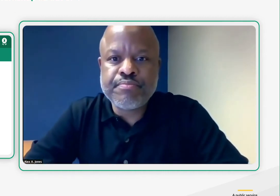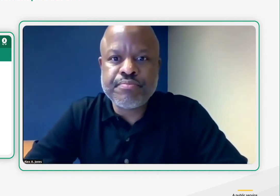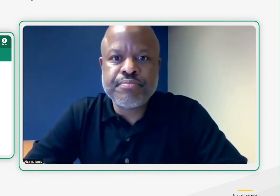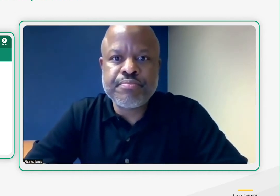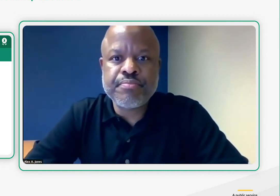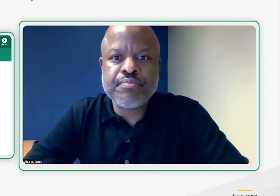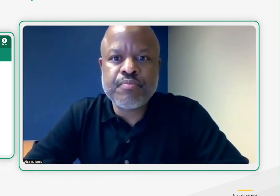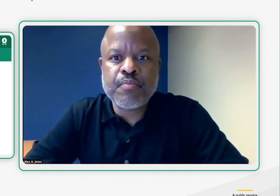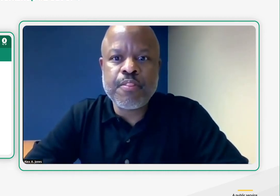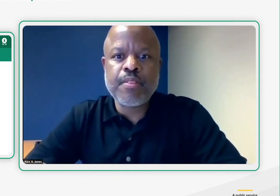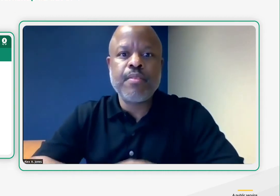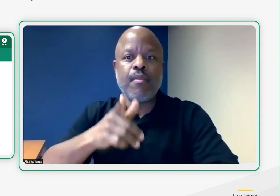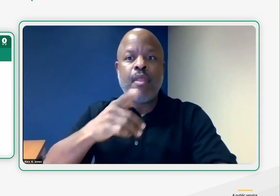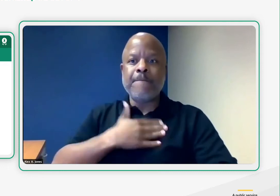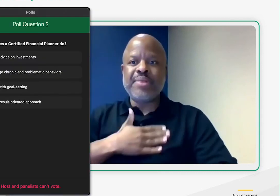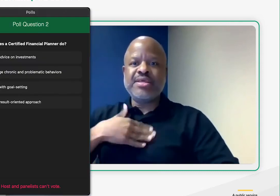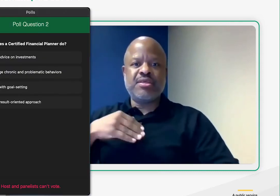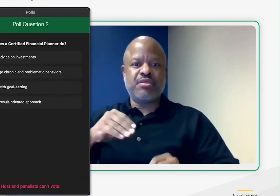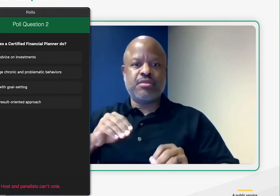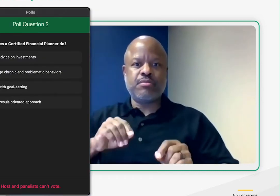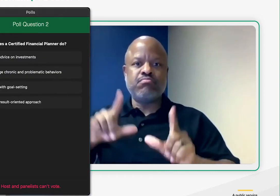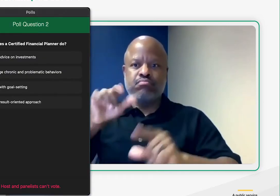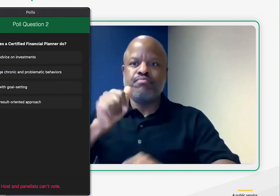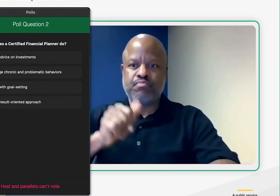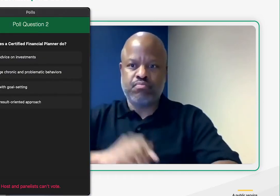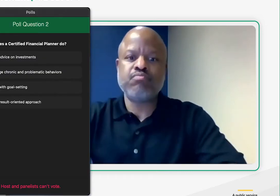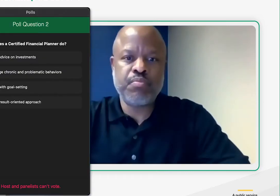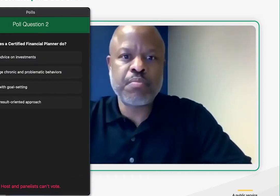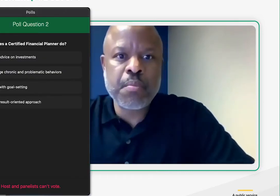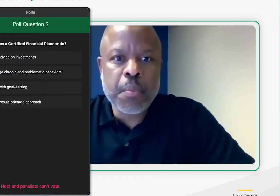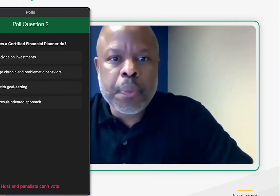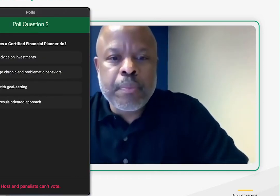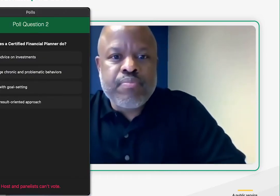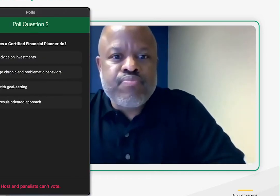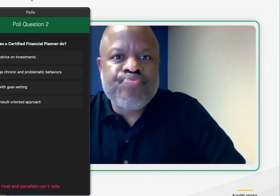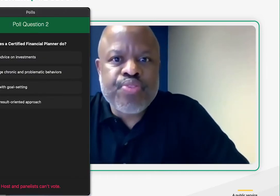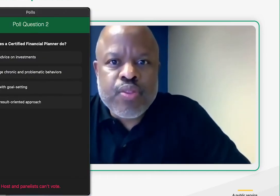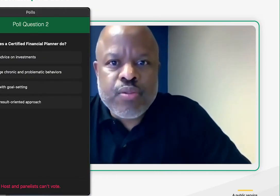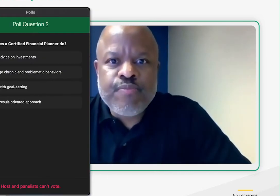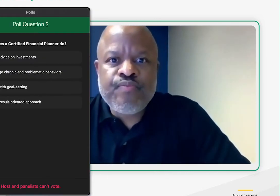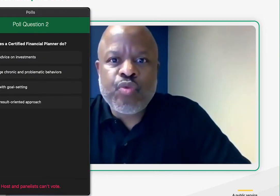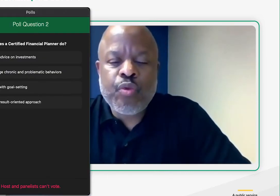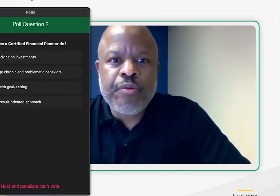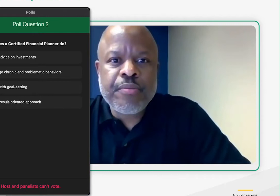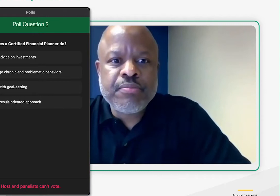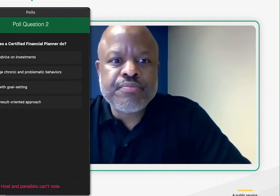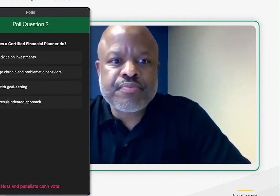So we can, please, display the poll again.